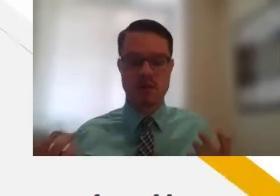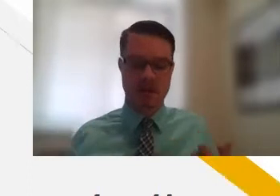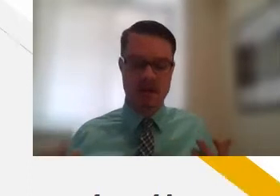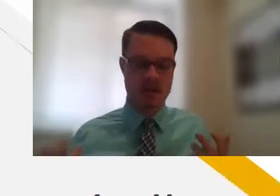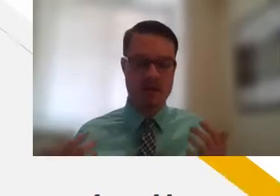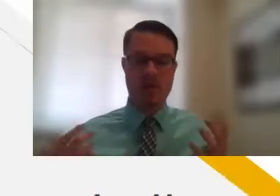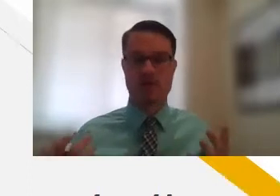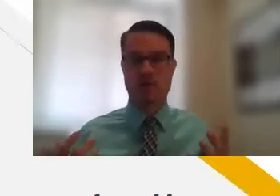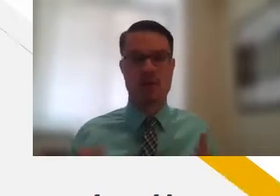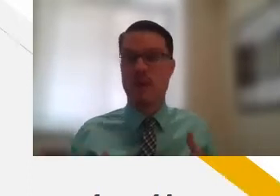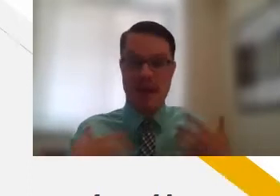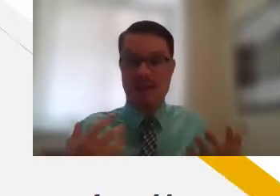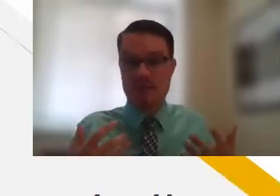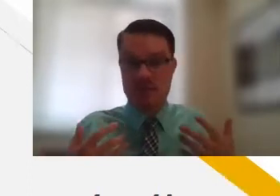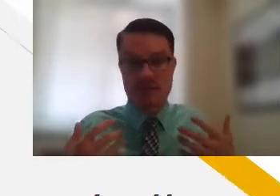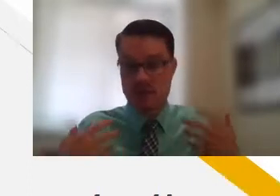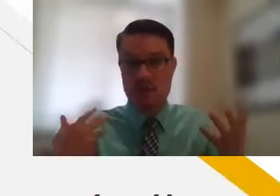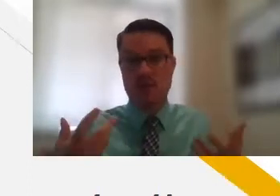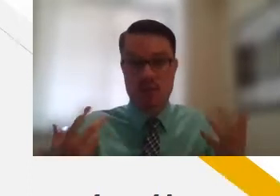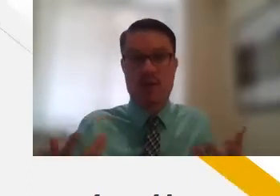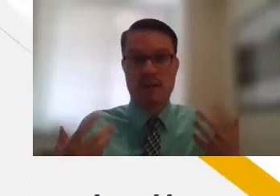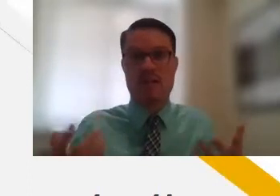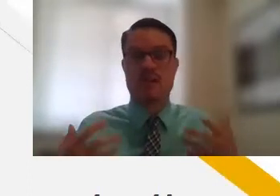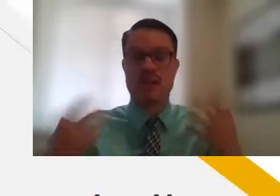something going on in auditorium and just going on in the classroom,